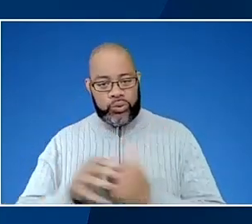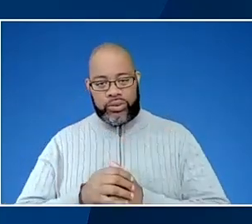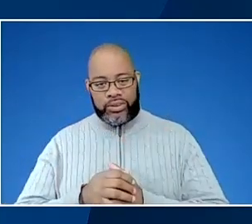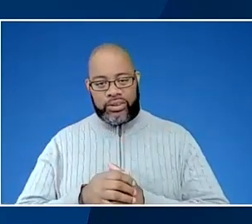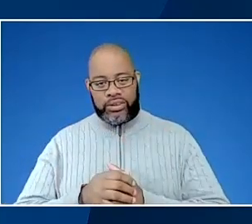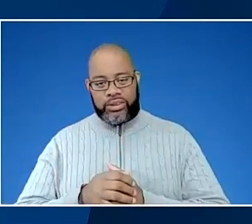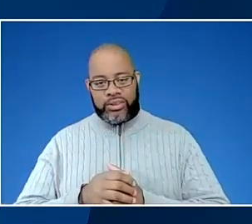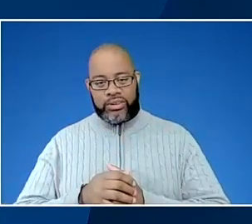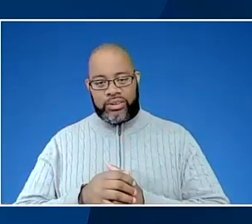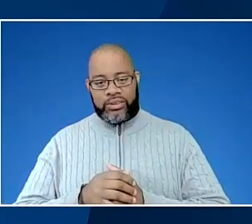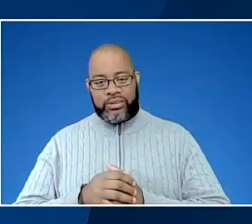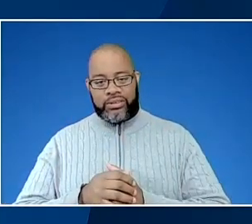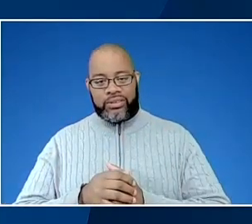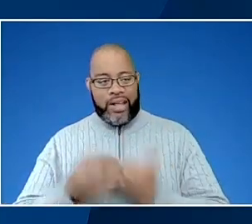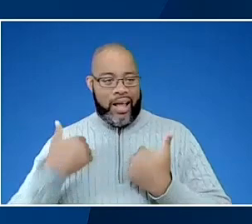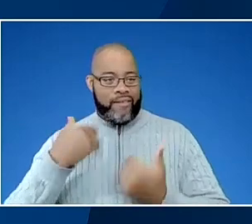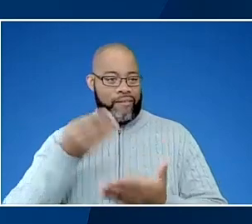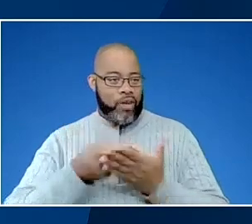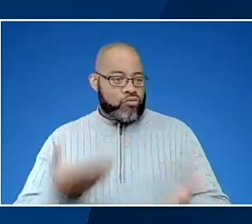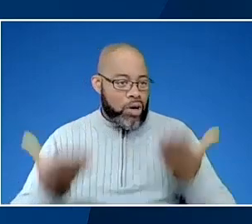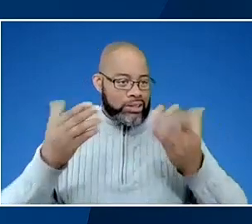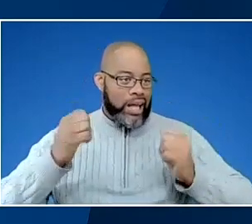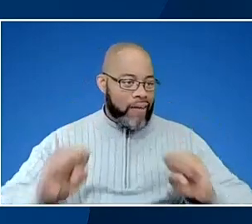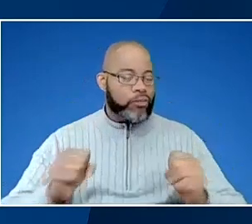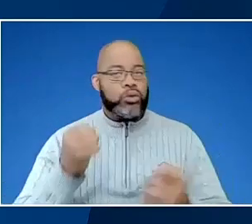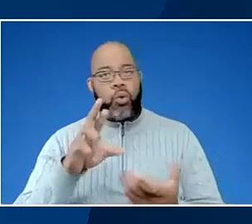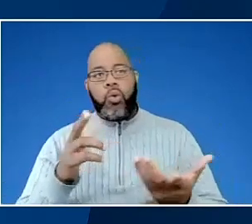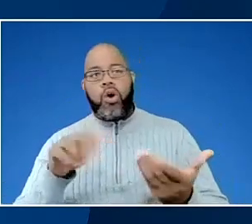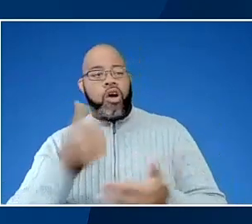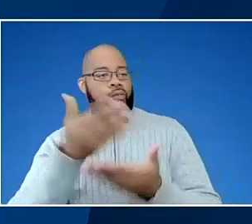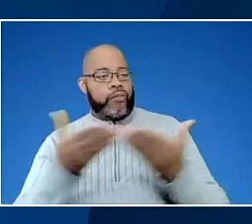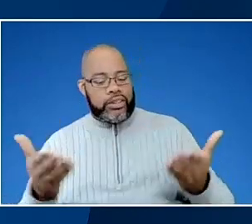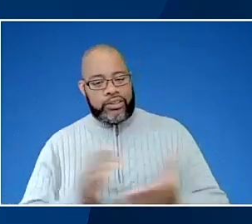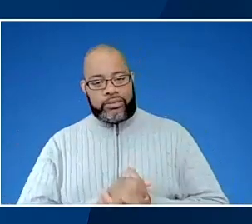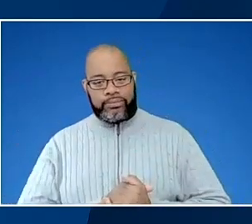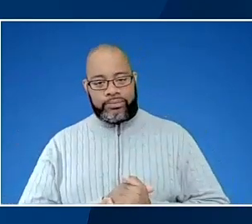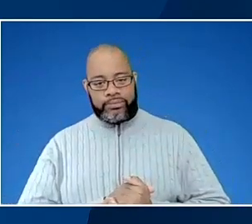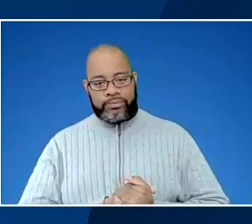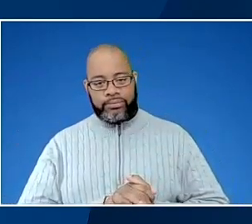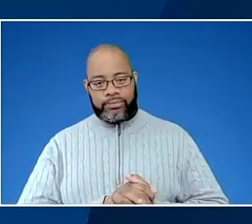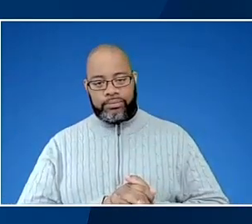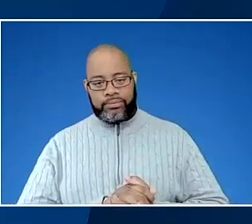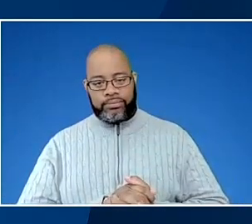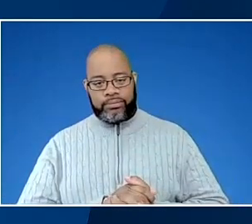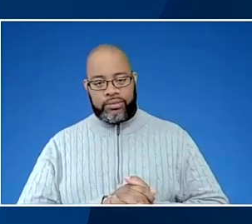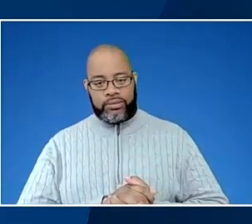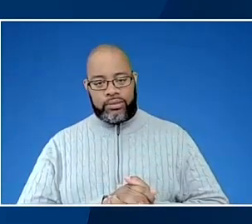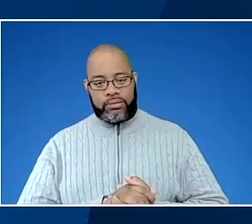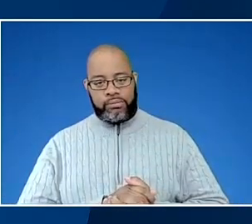having fundraising efforts or other things. You know, keep in mind.